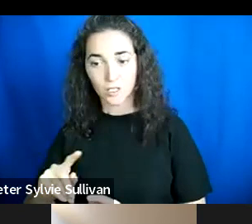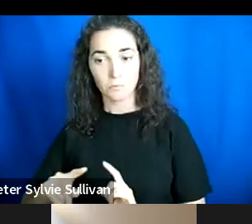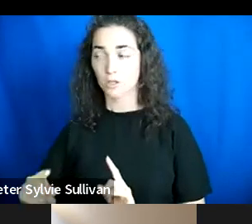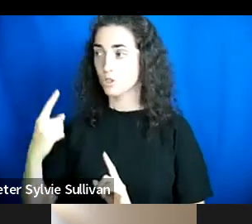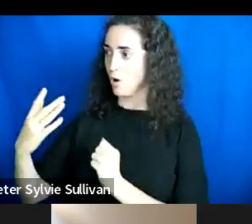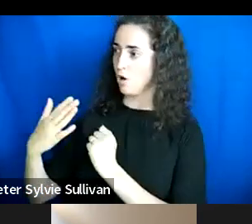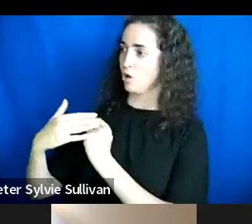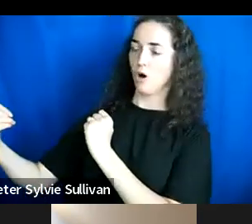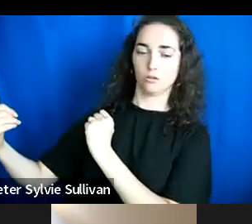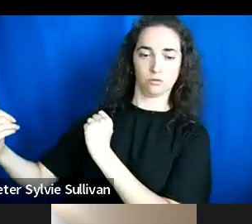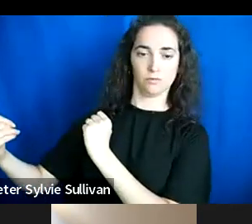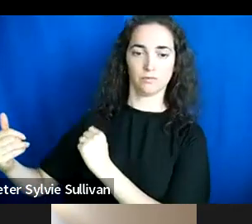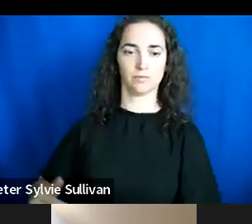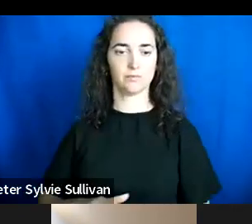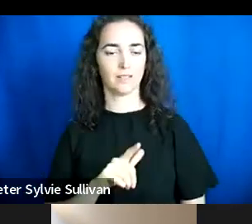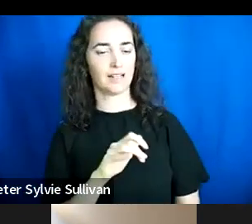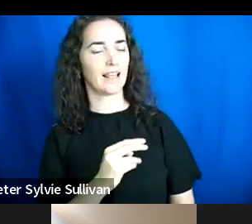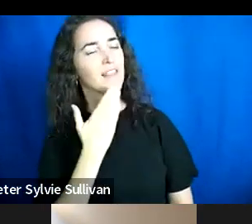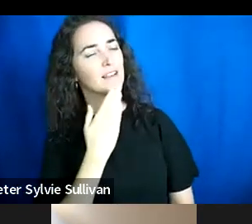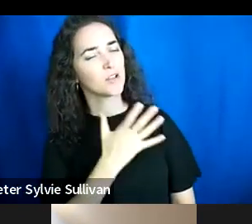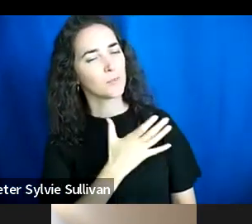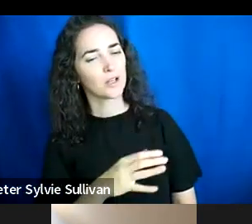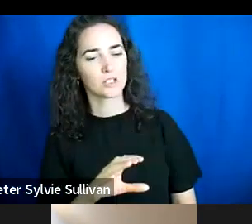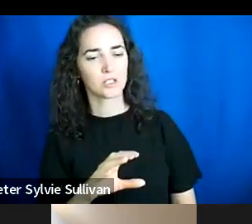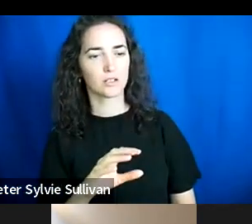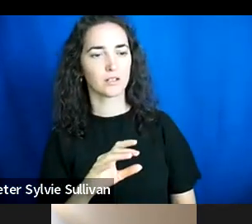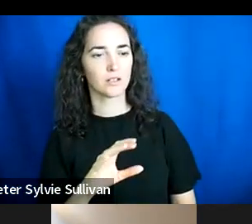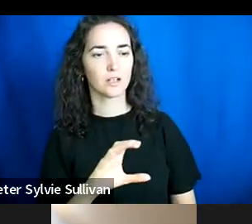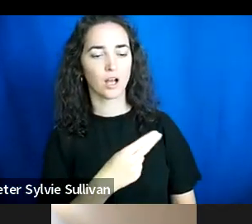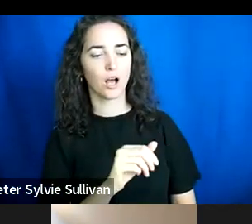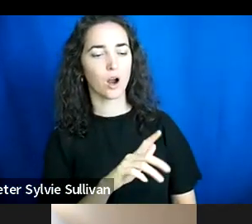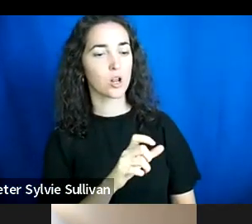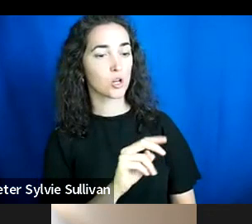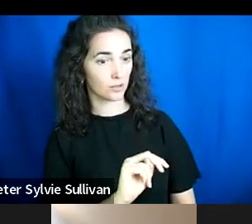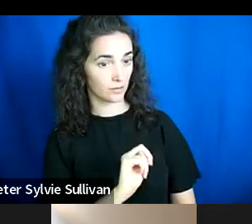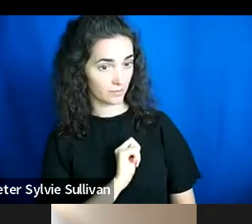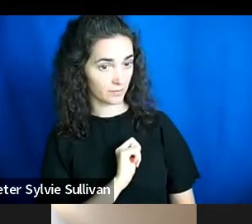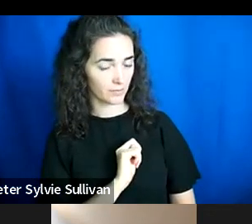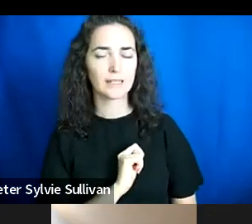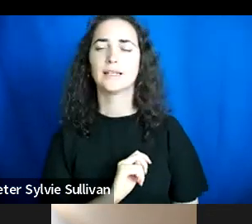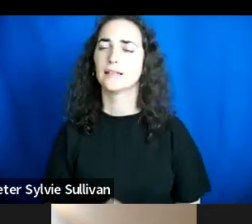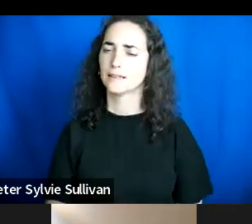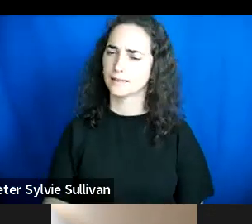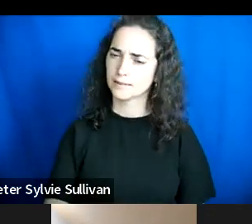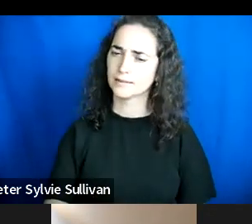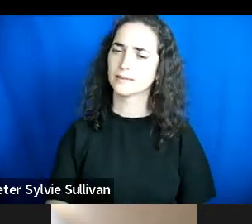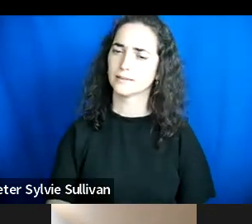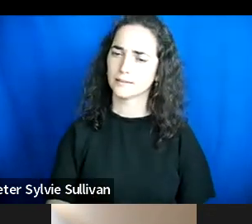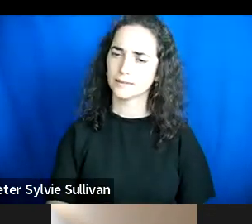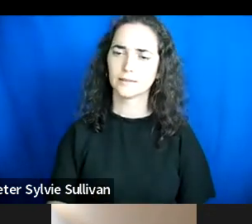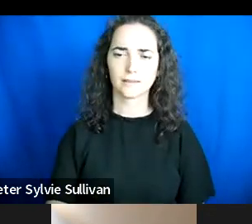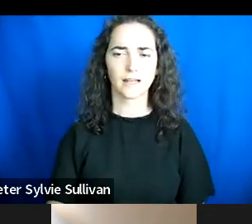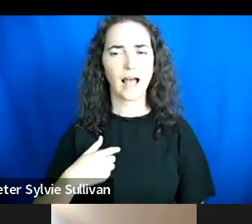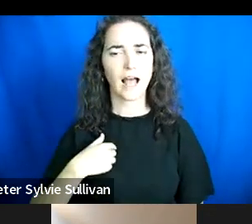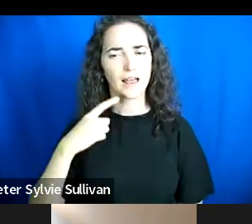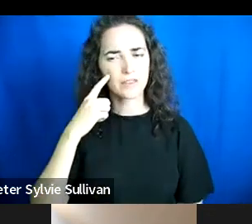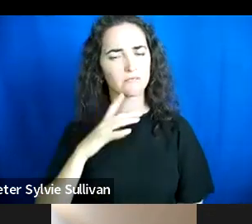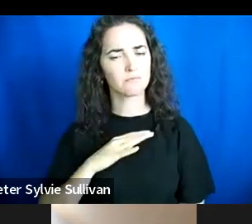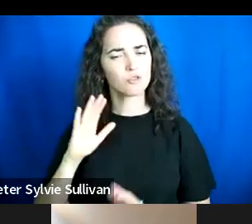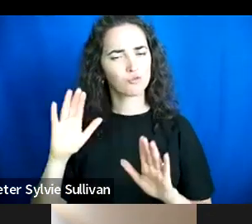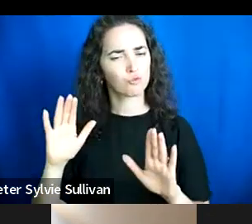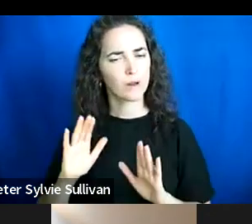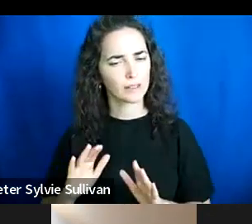a personal call. Thank you so much, harlan Yes, Well, I think it's great.